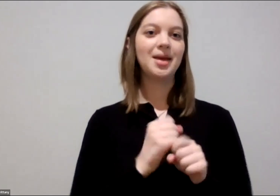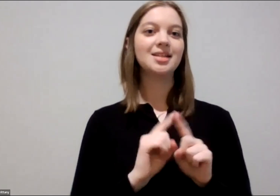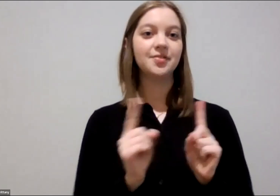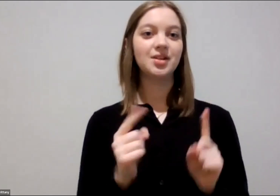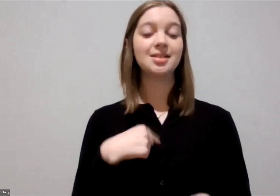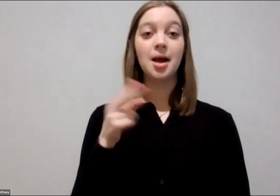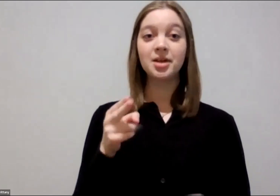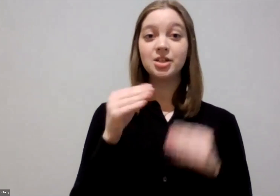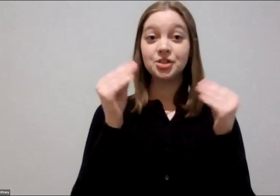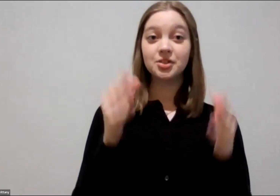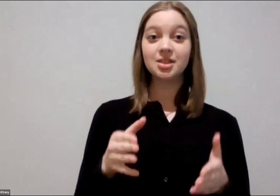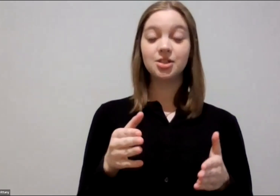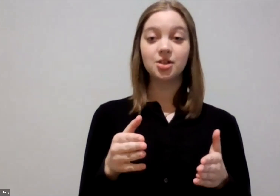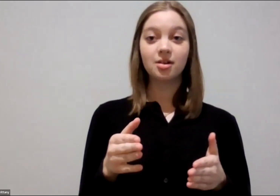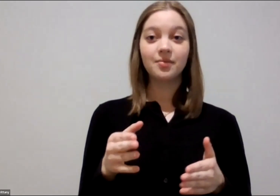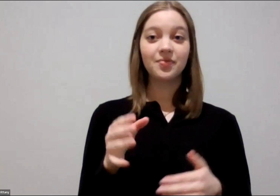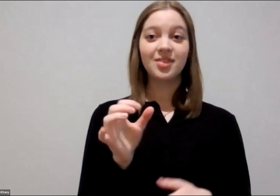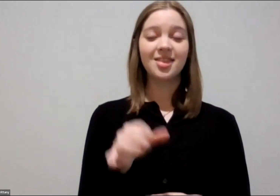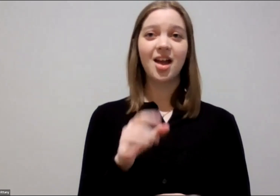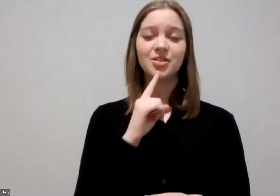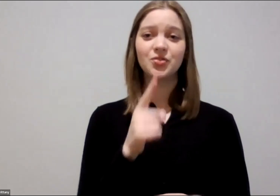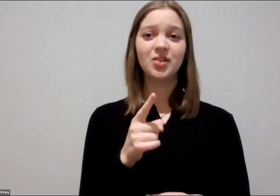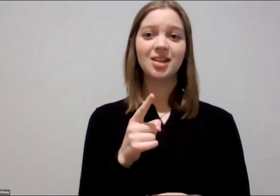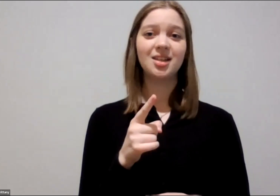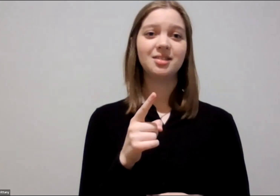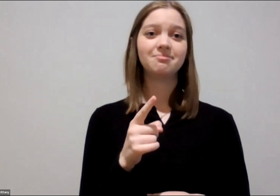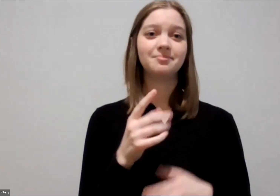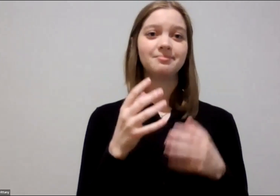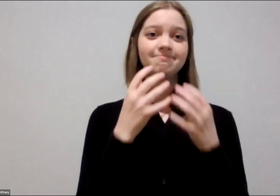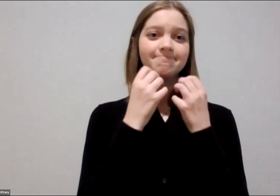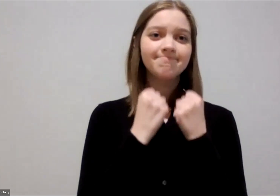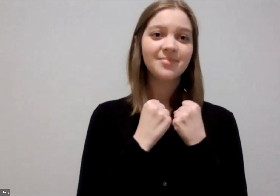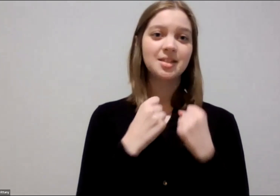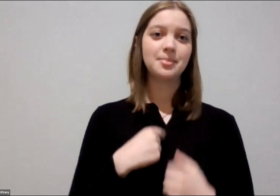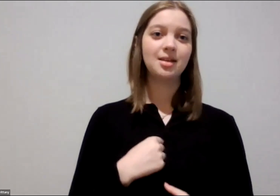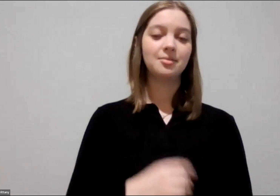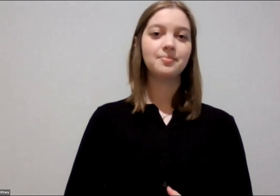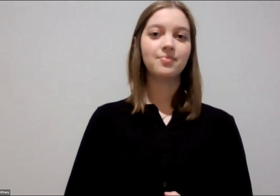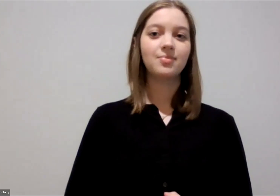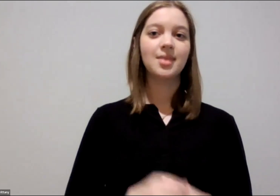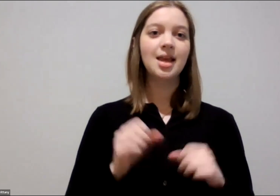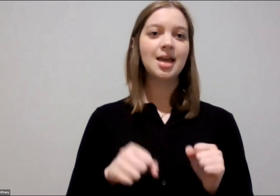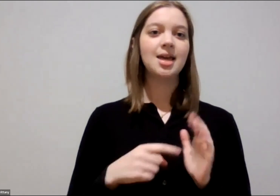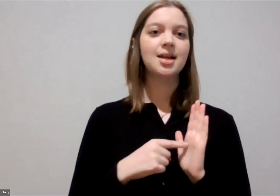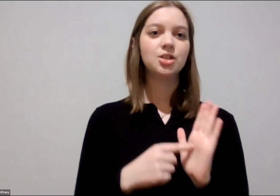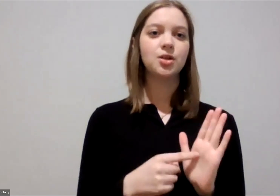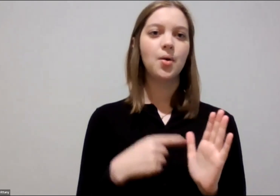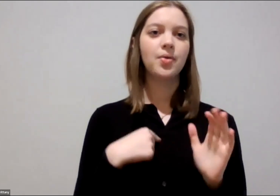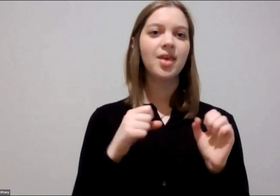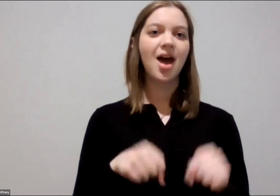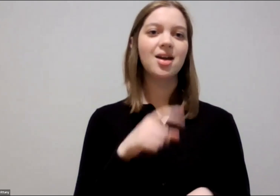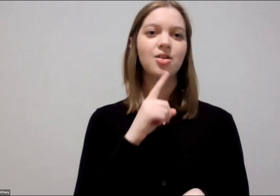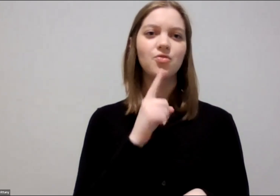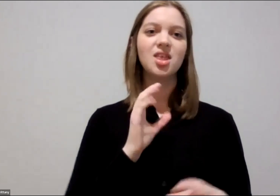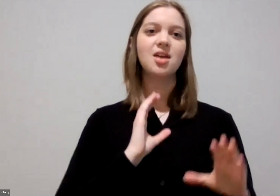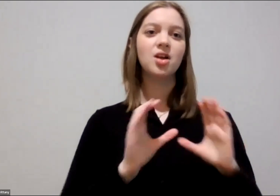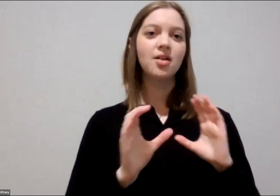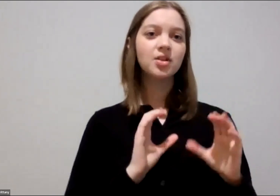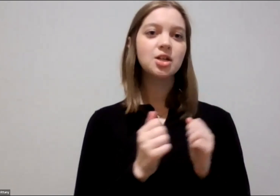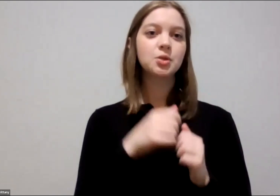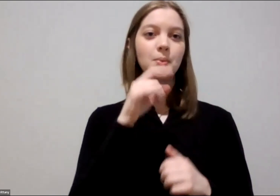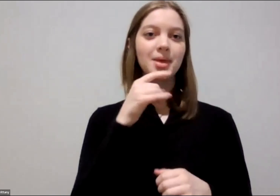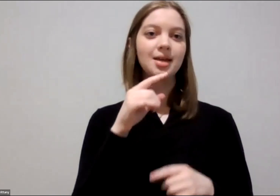And as a history teacher. that that means a lot to me, because it can show that I can really get into a good conversation with my kids about this.